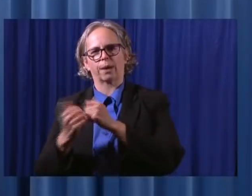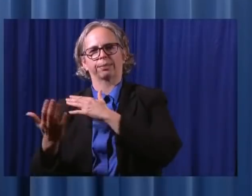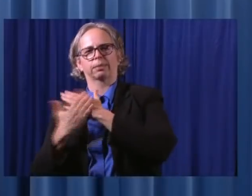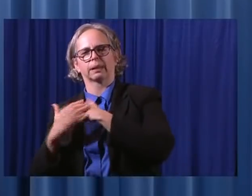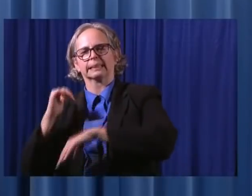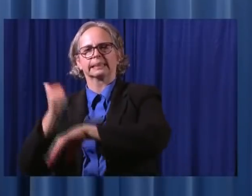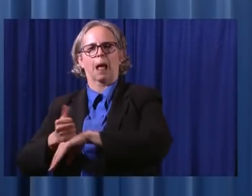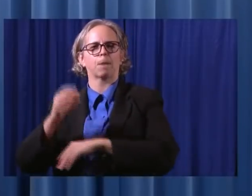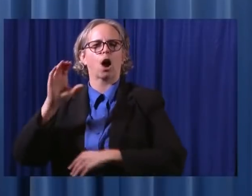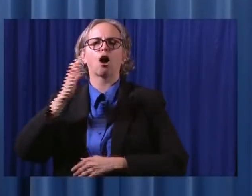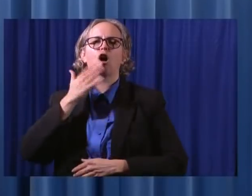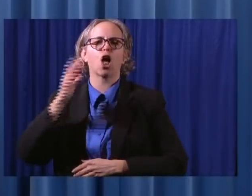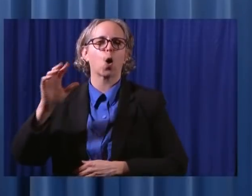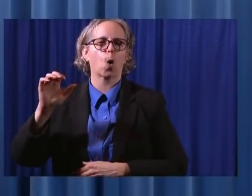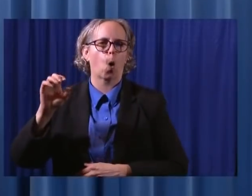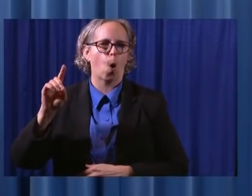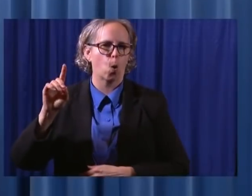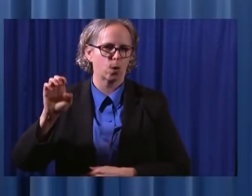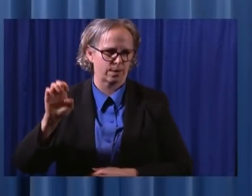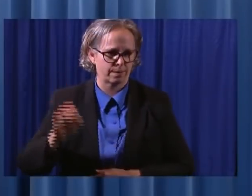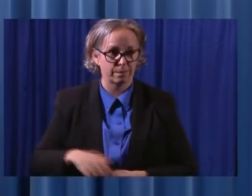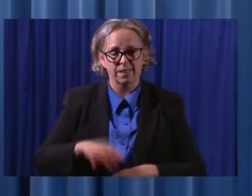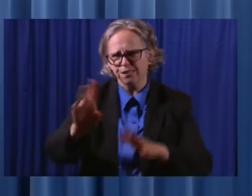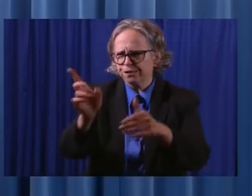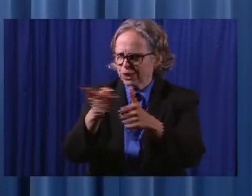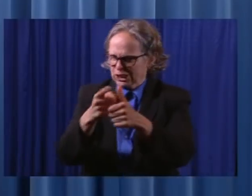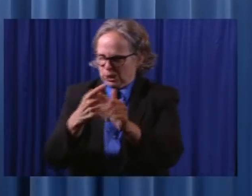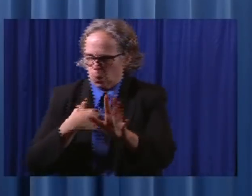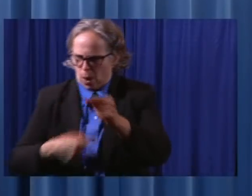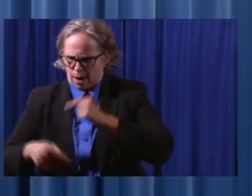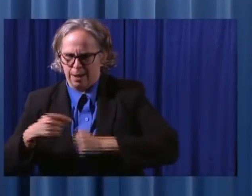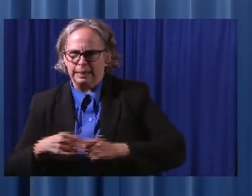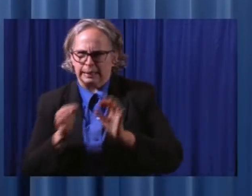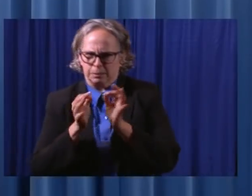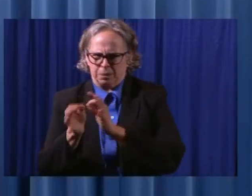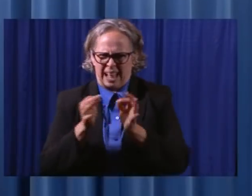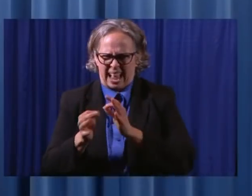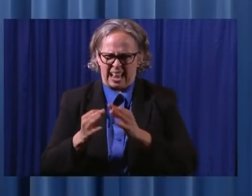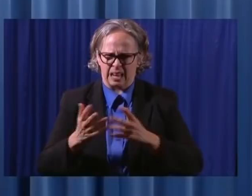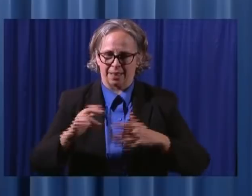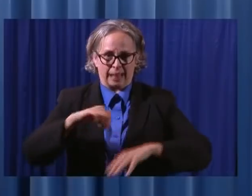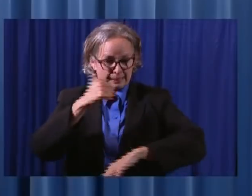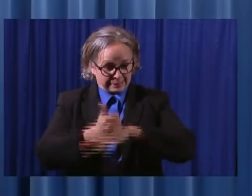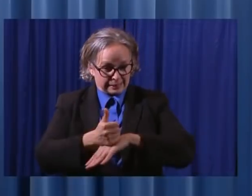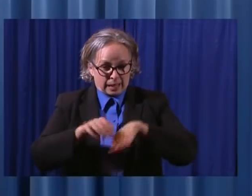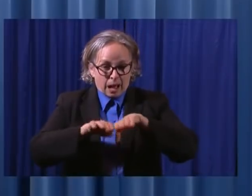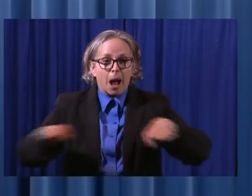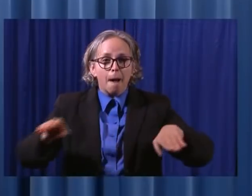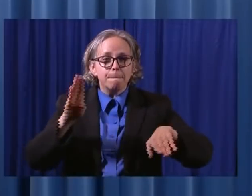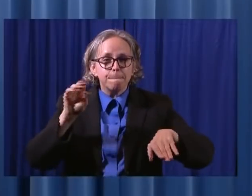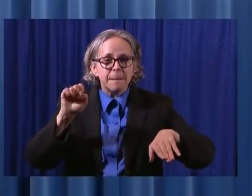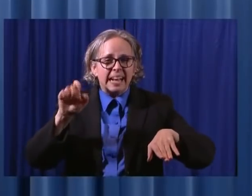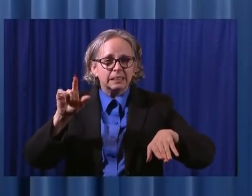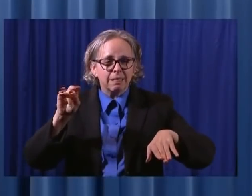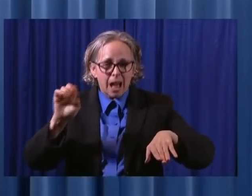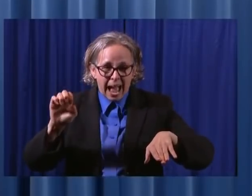EACH COUNTY AND OF COURSE, COLOR-CODED REPRESENT THE RISK LEVEL. FIRST WE MUST REMEMBER THAT